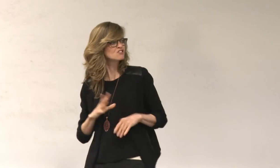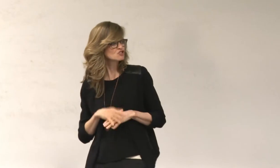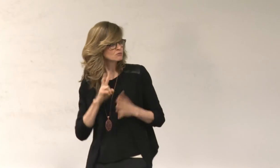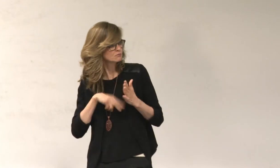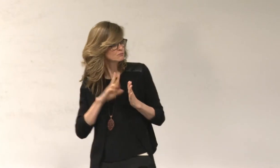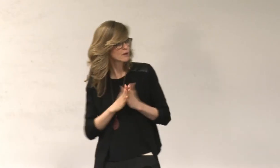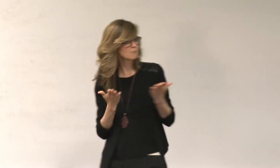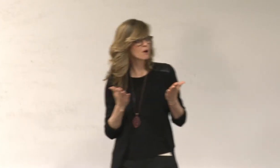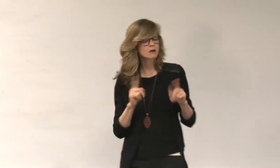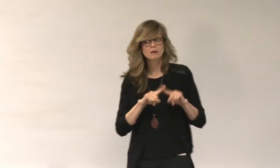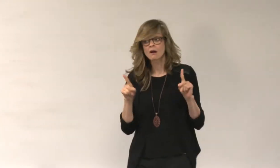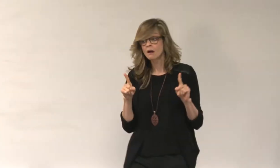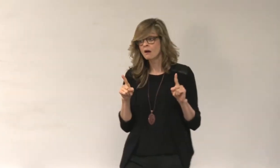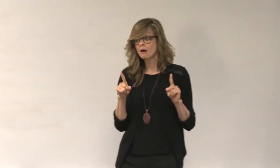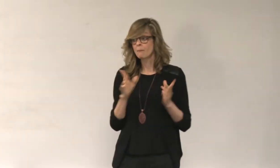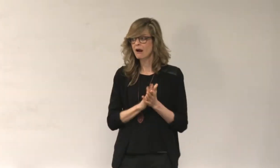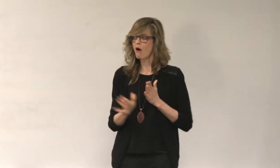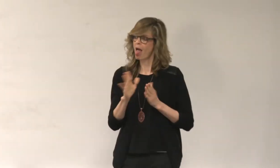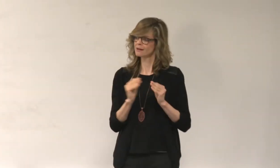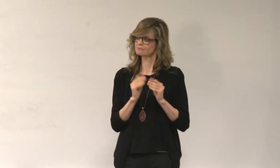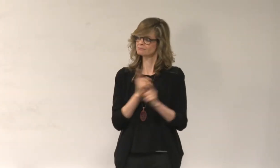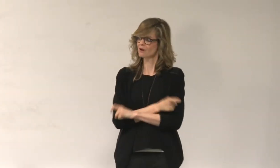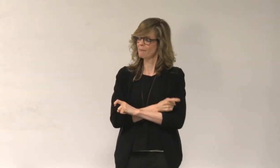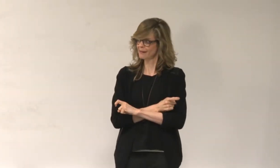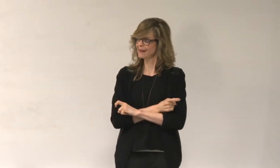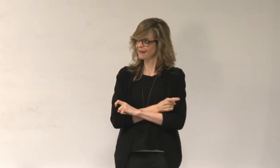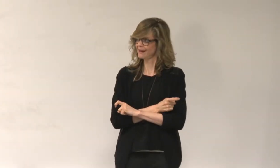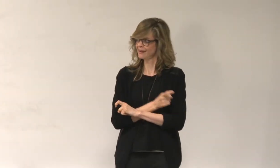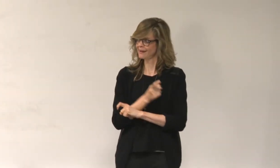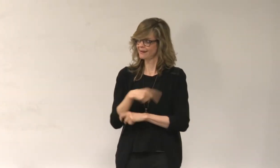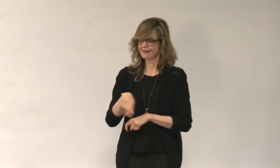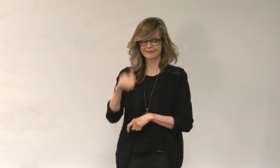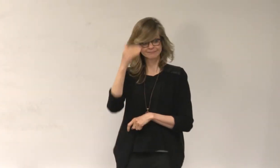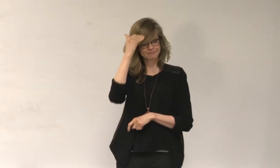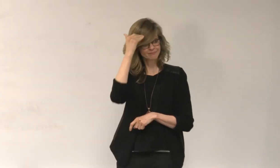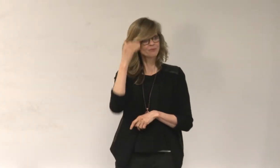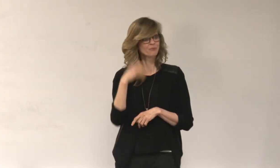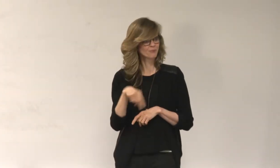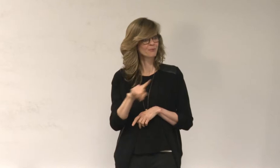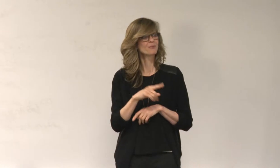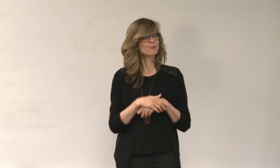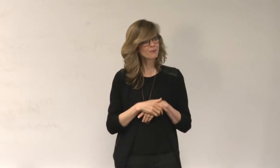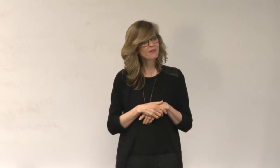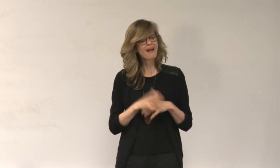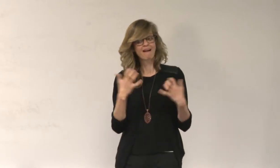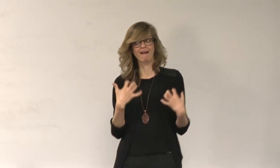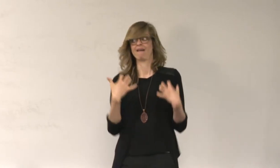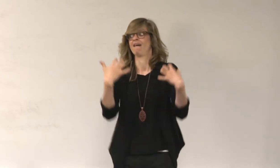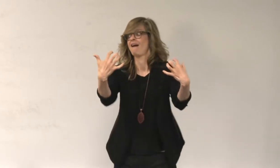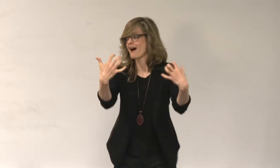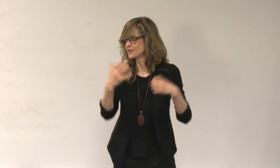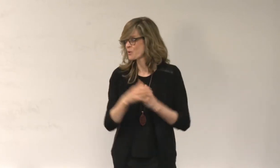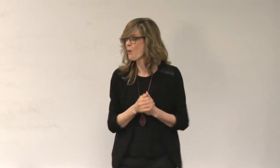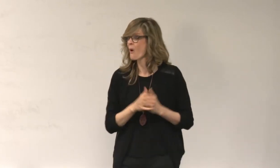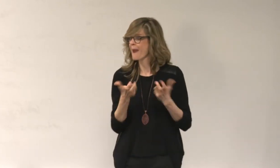LIPREAD A LITTLE BIT BETTER. BUT IN COLLEGE, THE INFORMATION BECOMES A LOT MORE COMPLEX